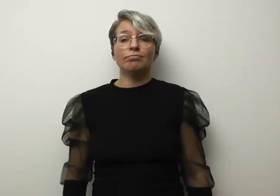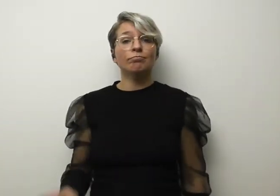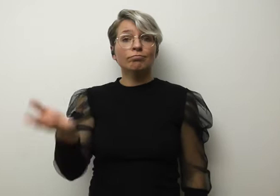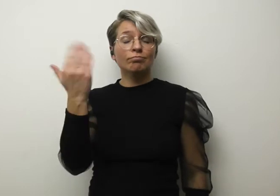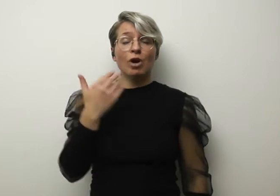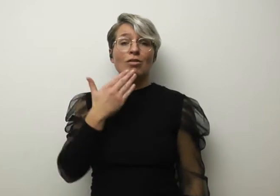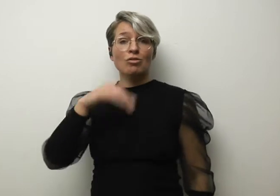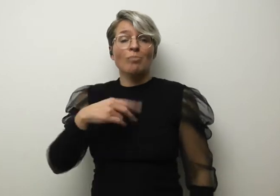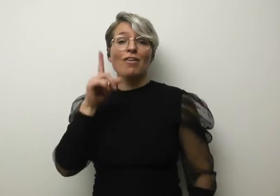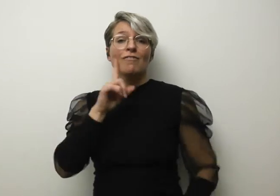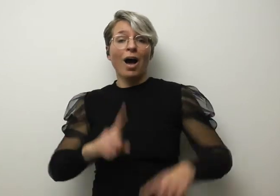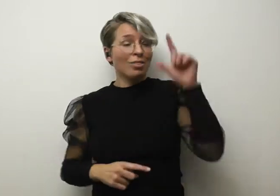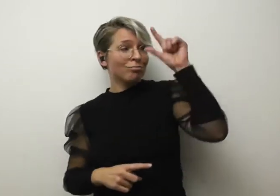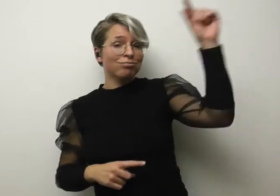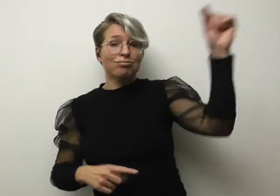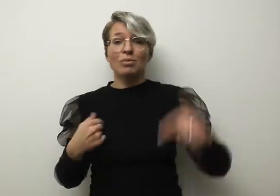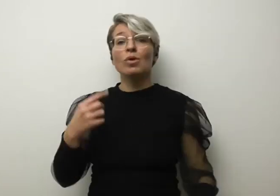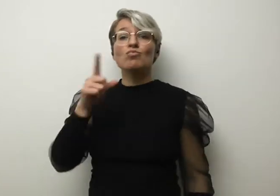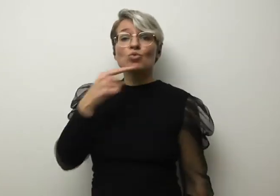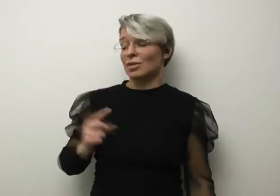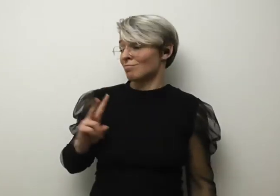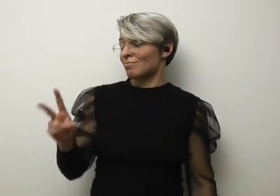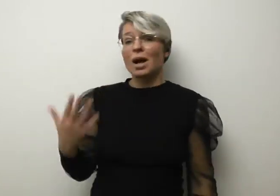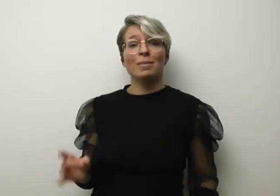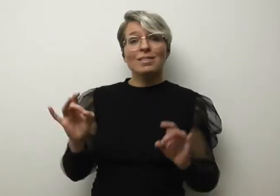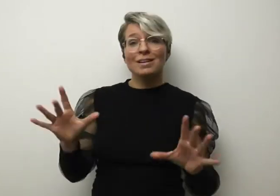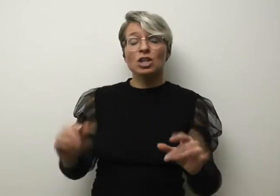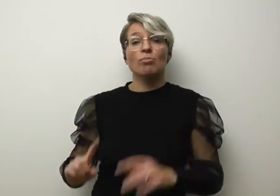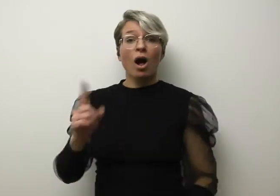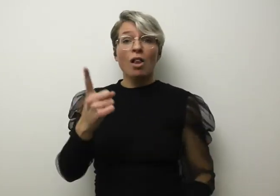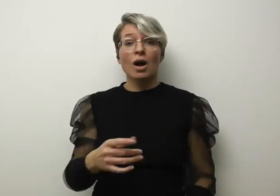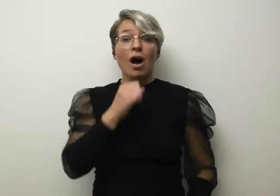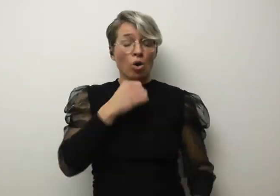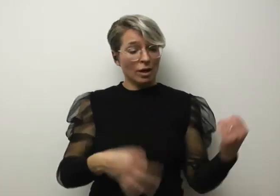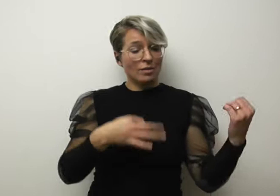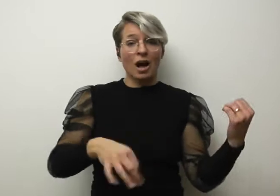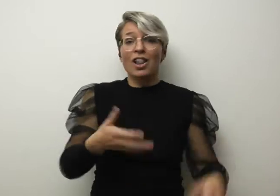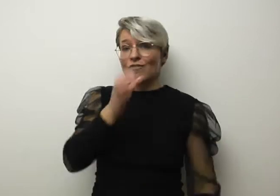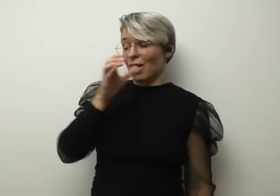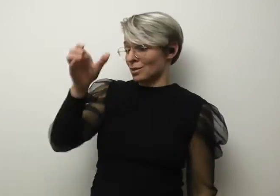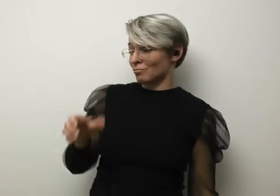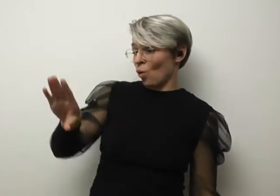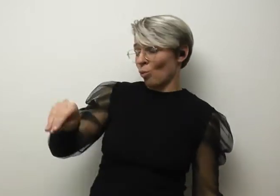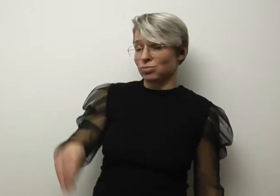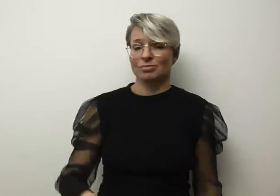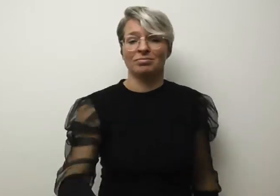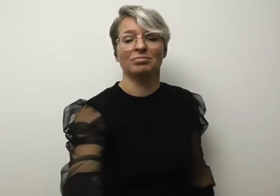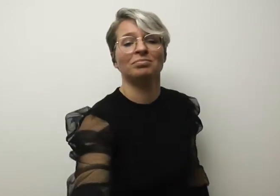Well, my daddy left home when I was three Didn't leave very much to my mom and me Except this old guitar and an empty bottle of booze